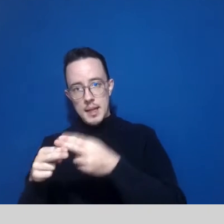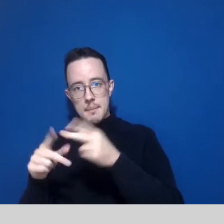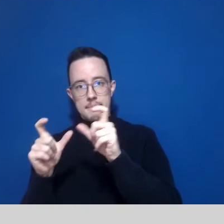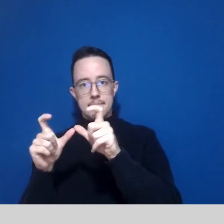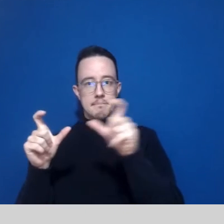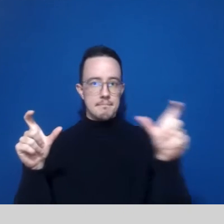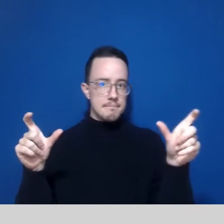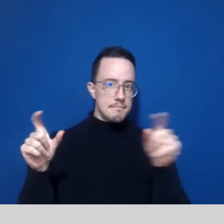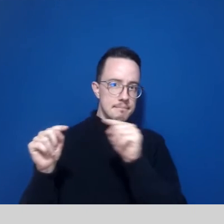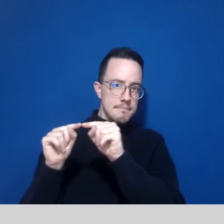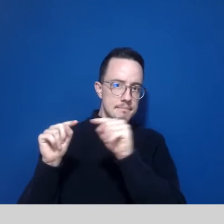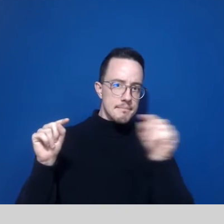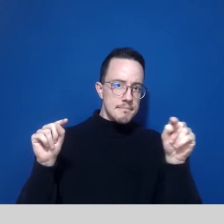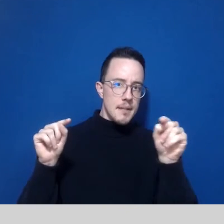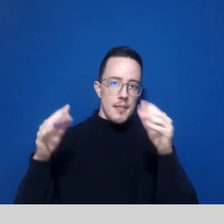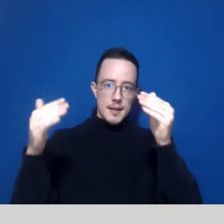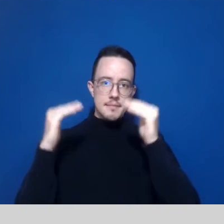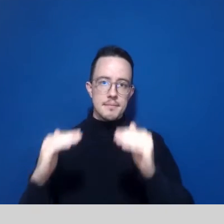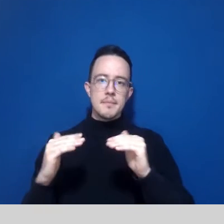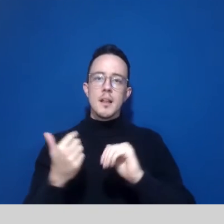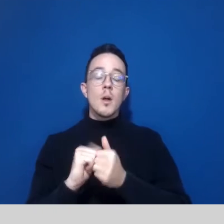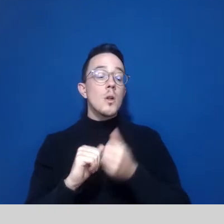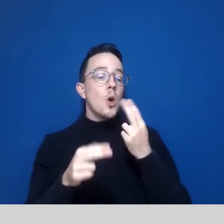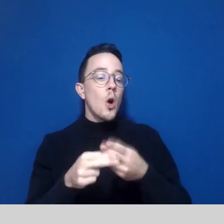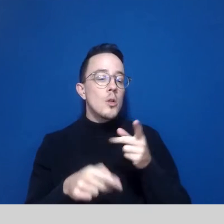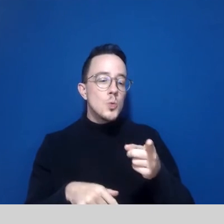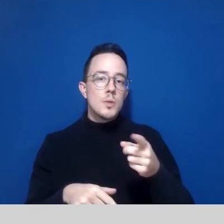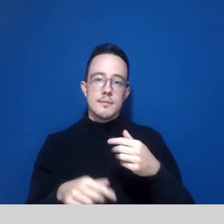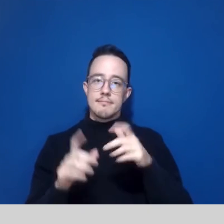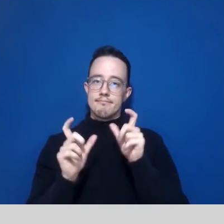full name is Miroslav Šedivý, and how should we call you? You can call me Miro,